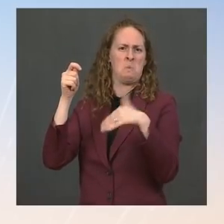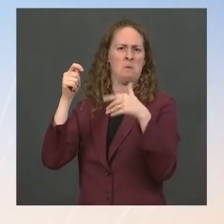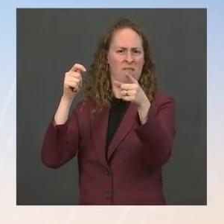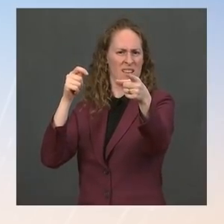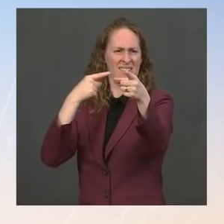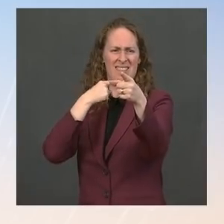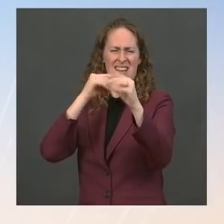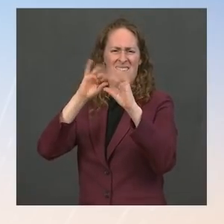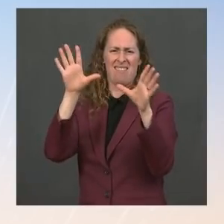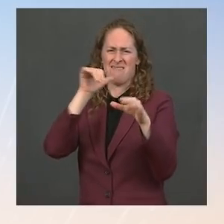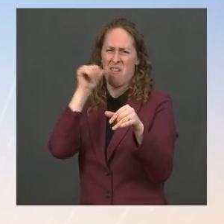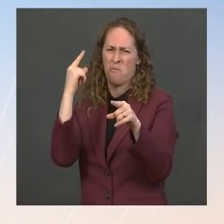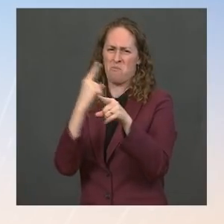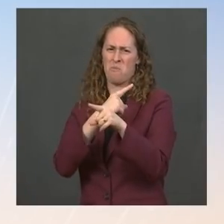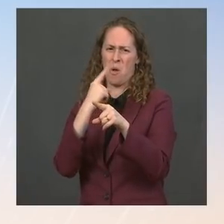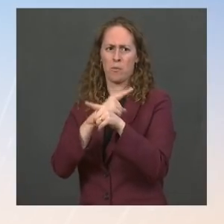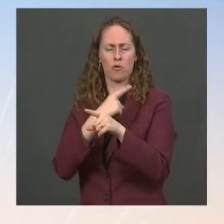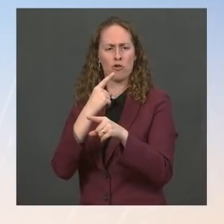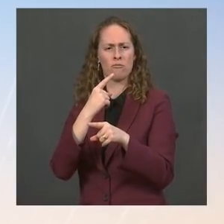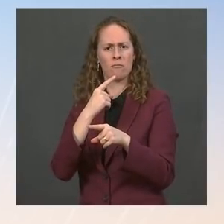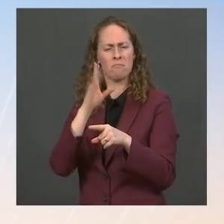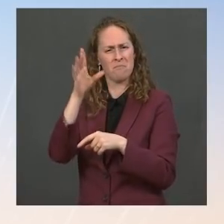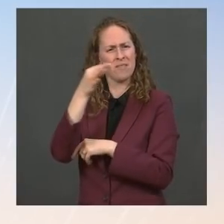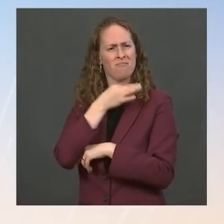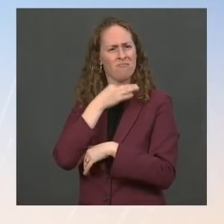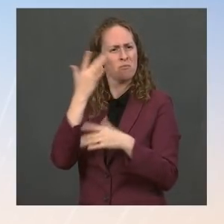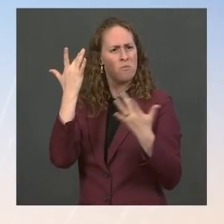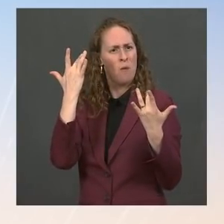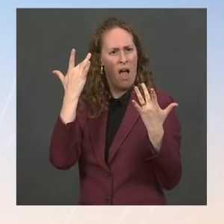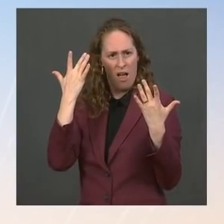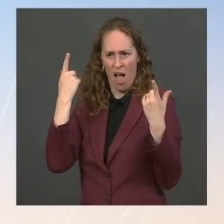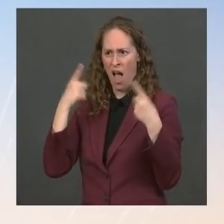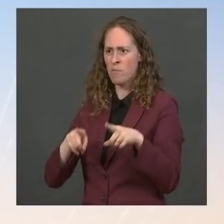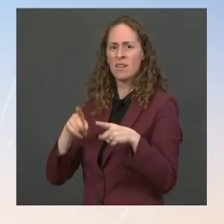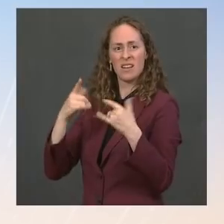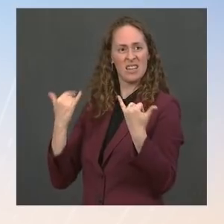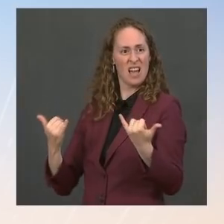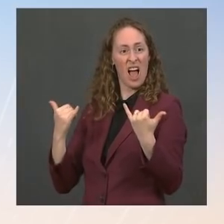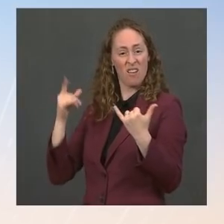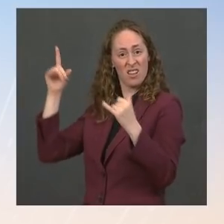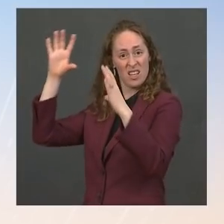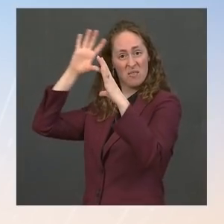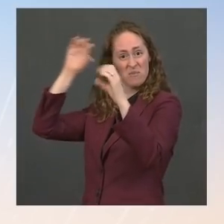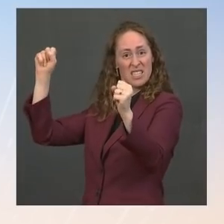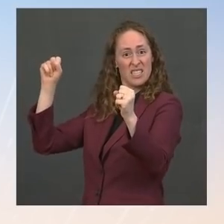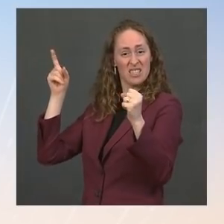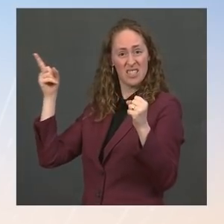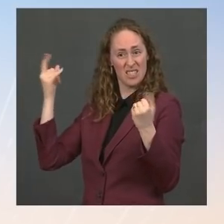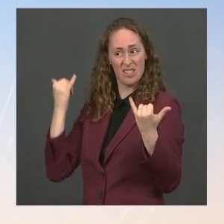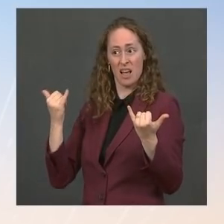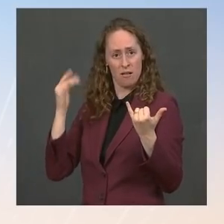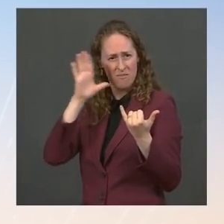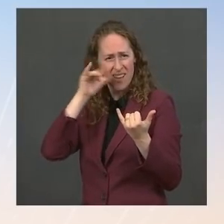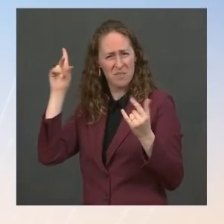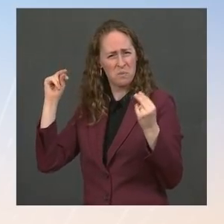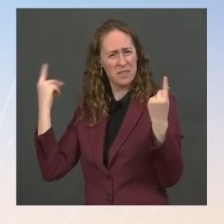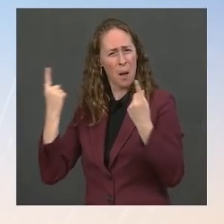Why would this be happening under the Biden administration? Is this going to stop? What would the -- I wonder, sort of, what are going to be the consequences